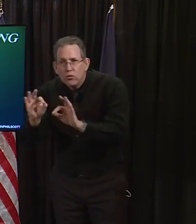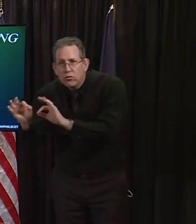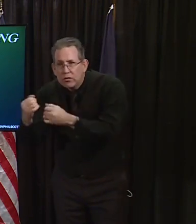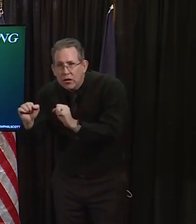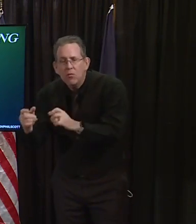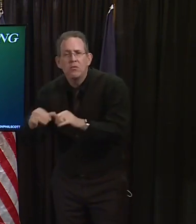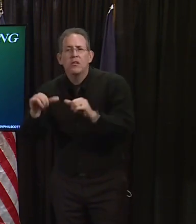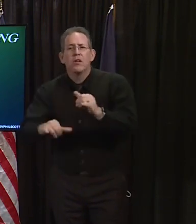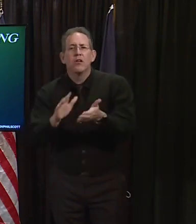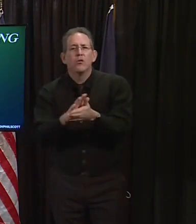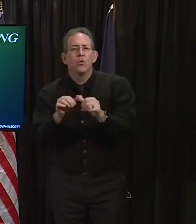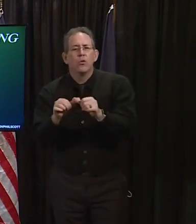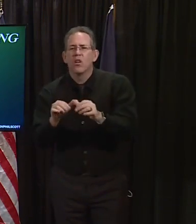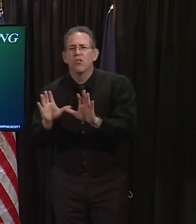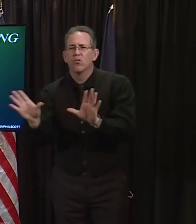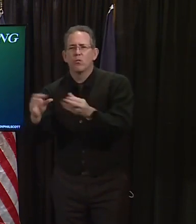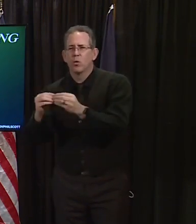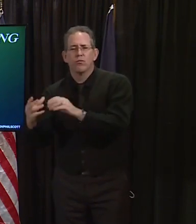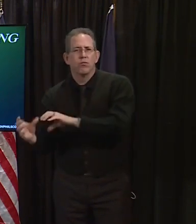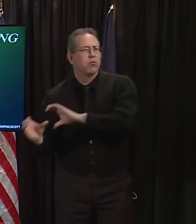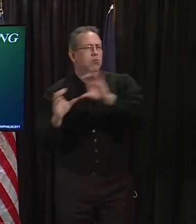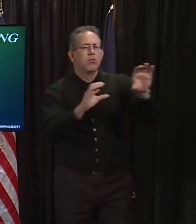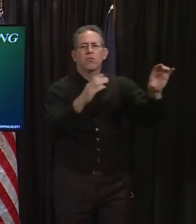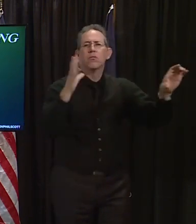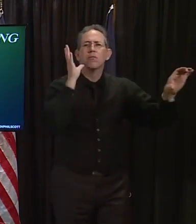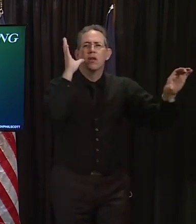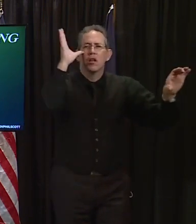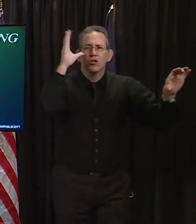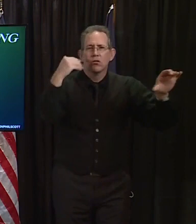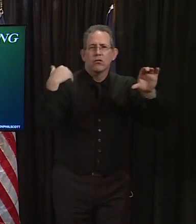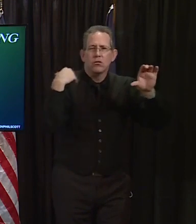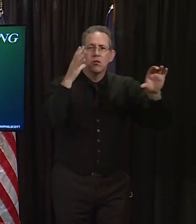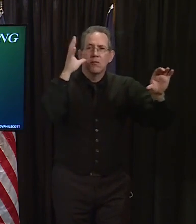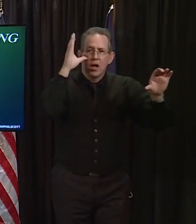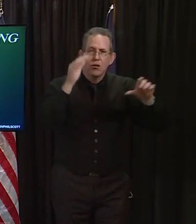administration at home. Both the response notification and the use of